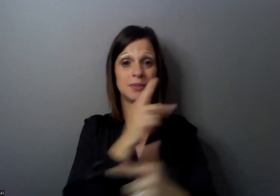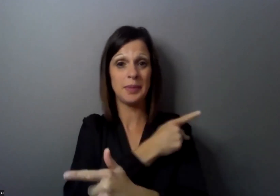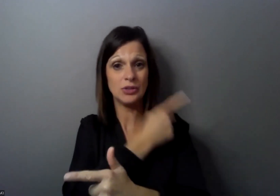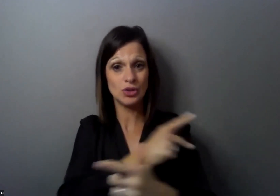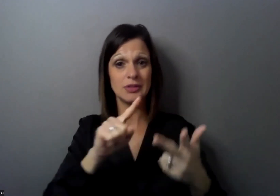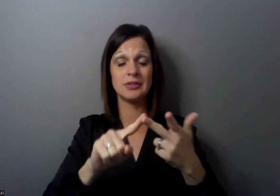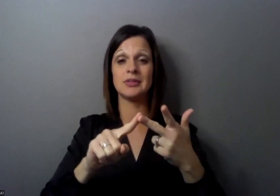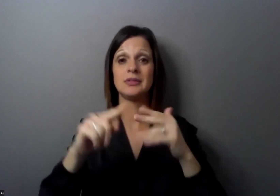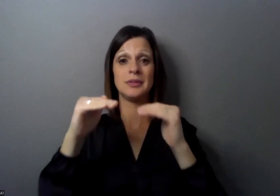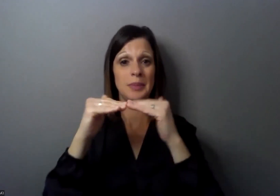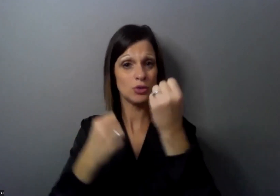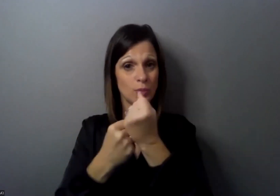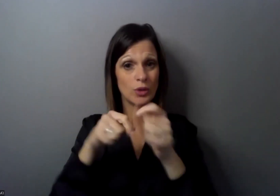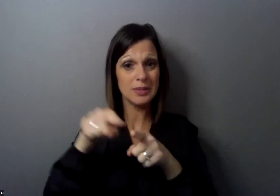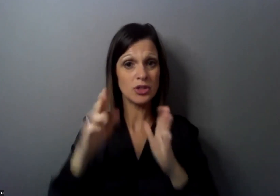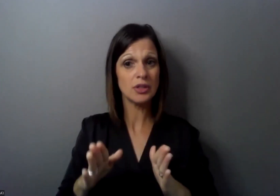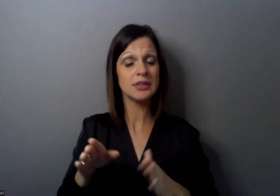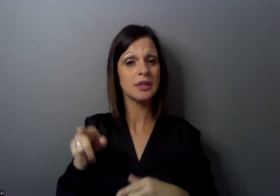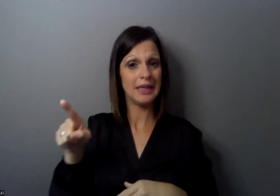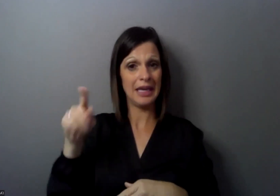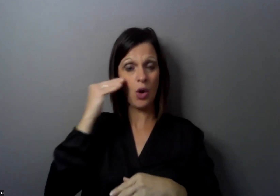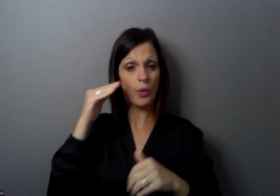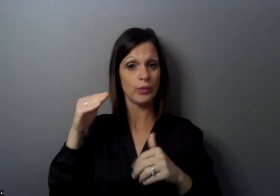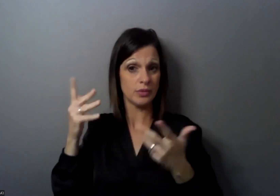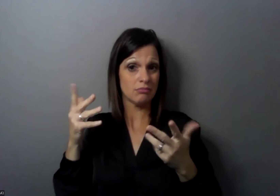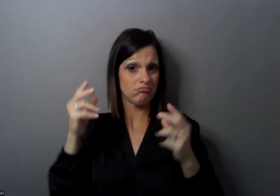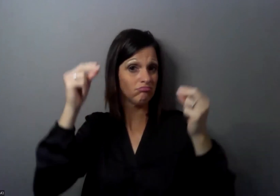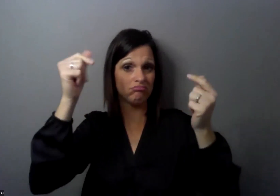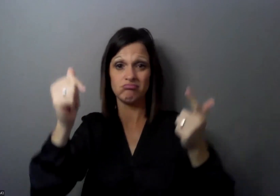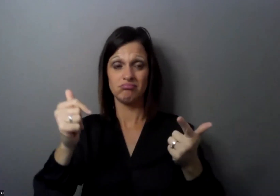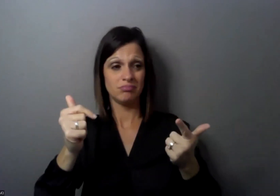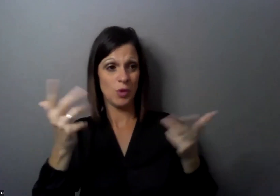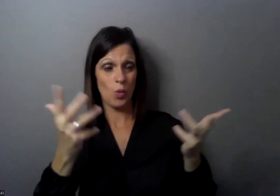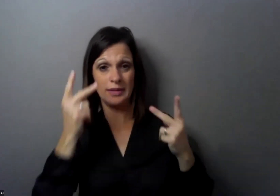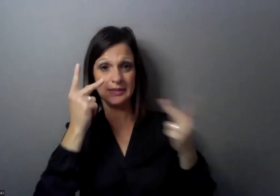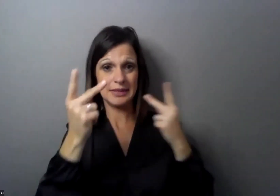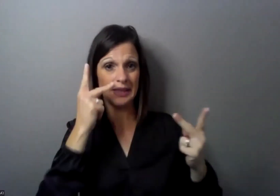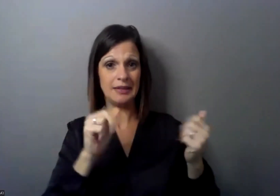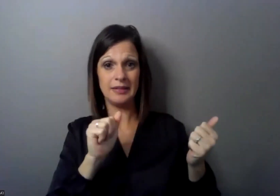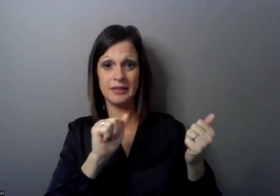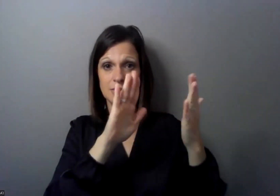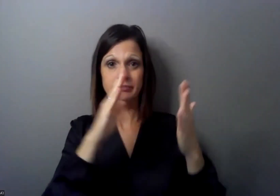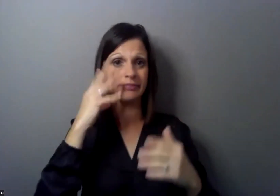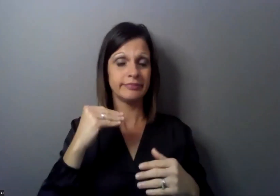Maybe they can spend more time with some of the clinicians. Get to know some of the back story